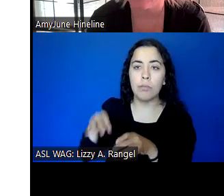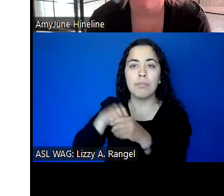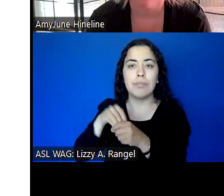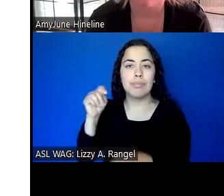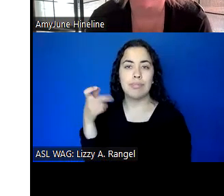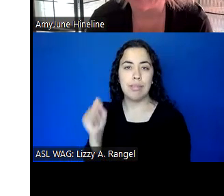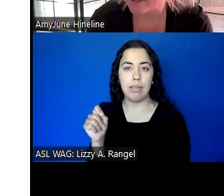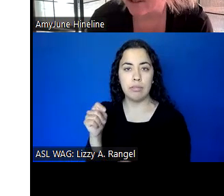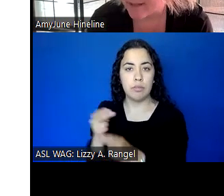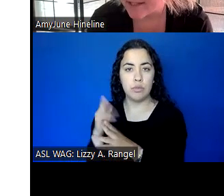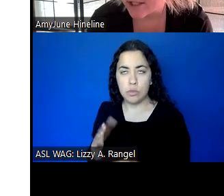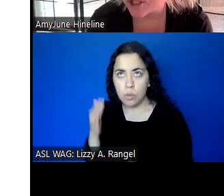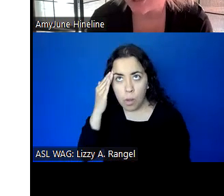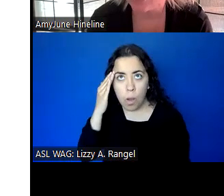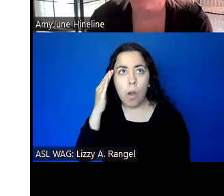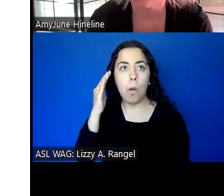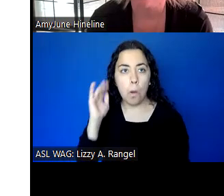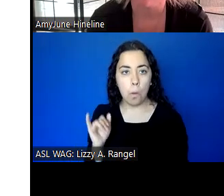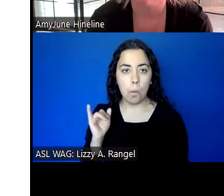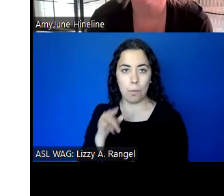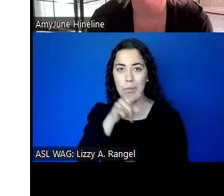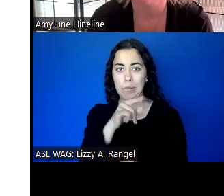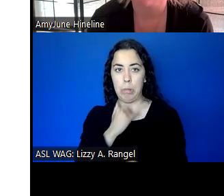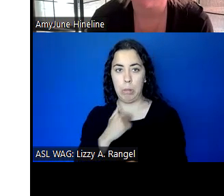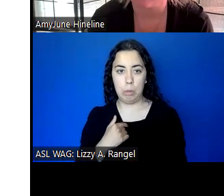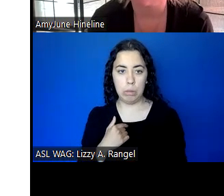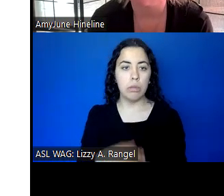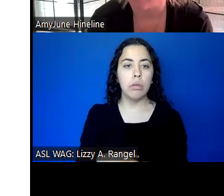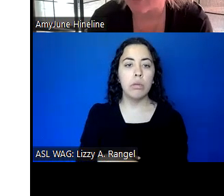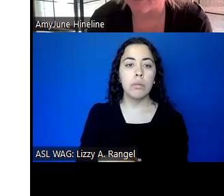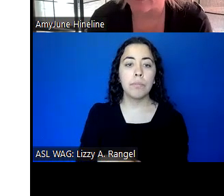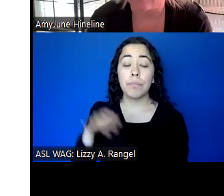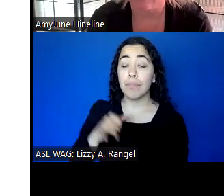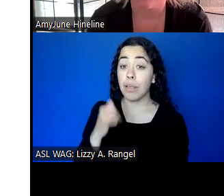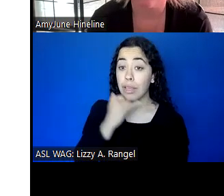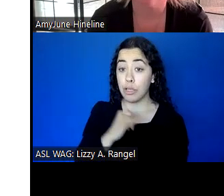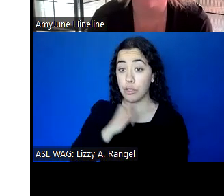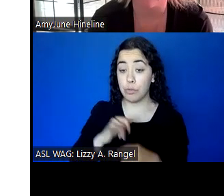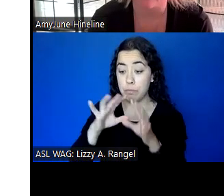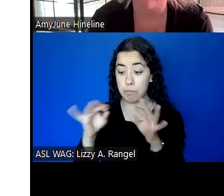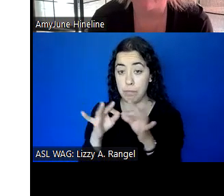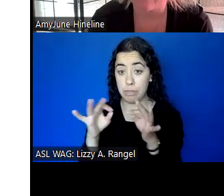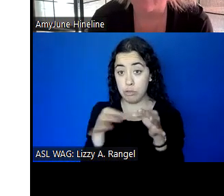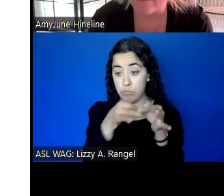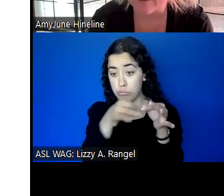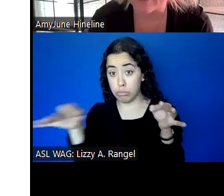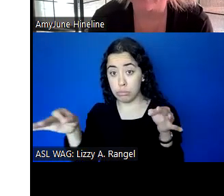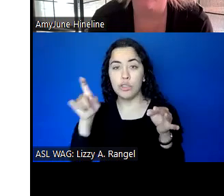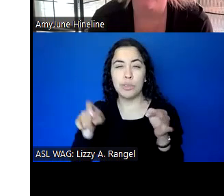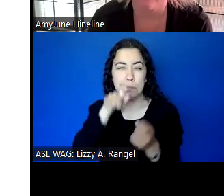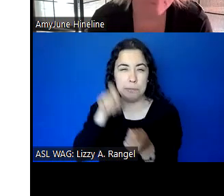And it really is around helping users avoid and correct mistakes around inputting their data.